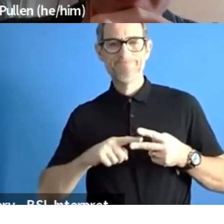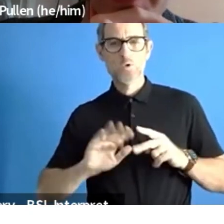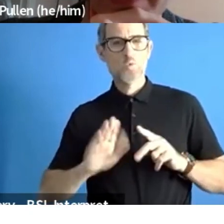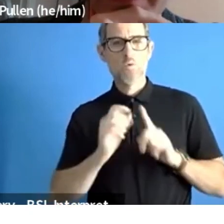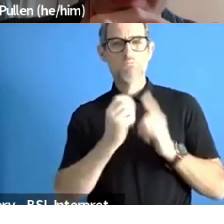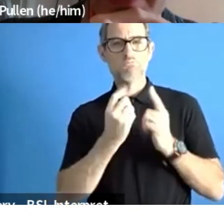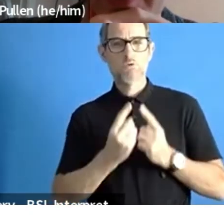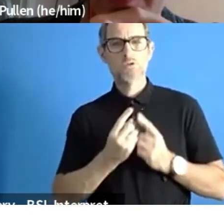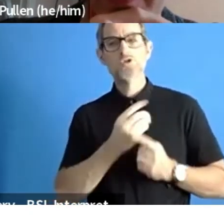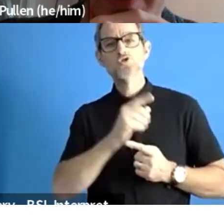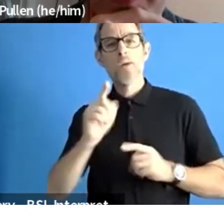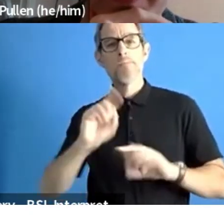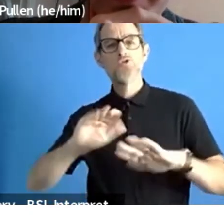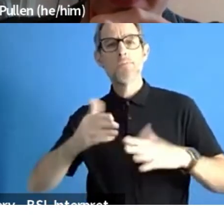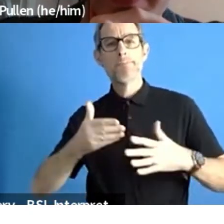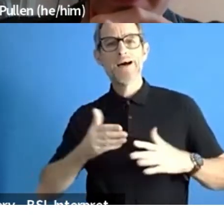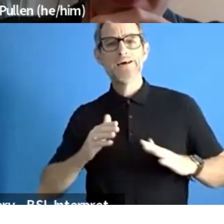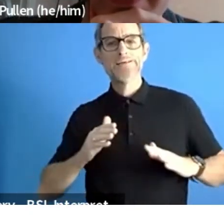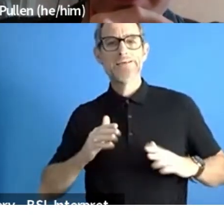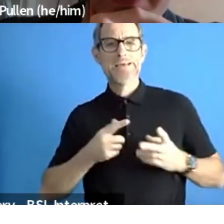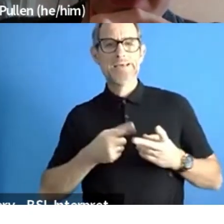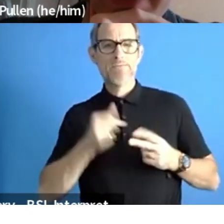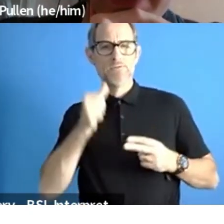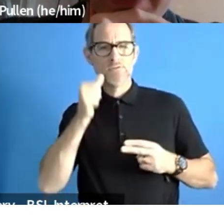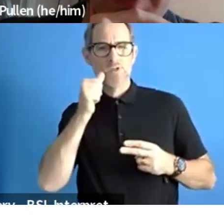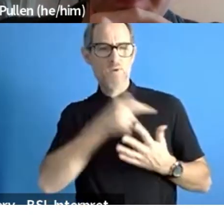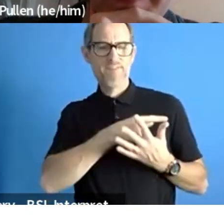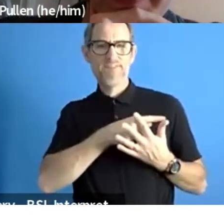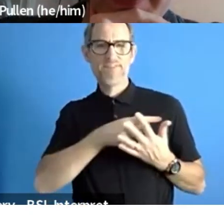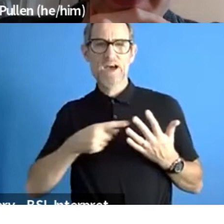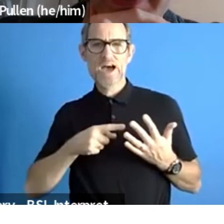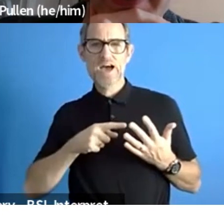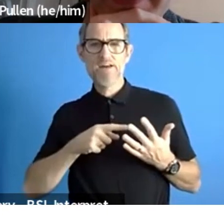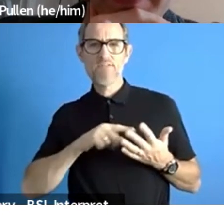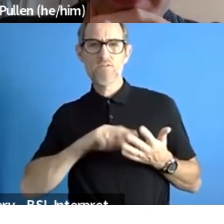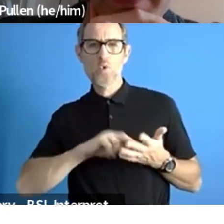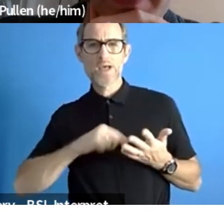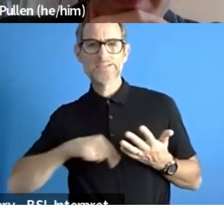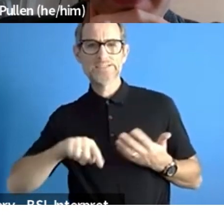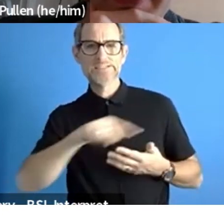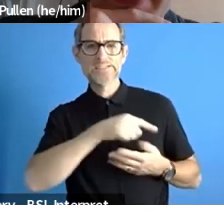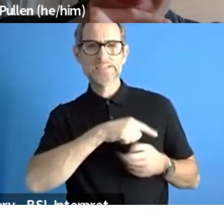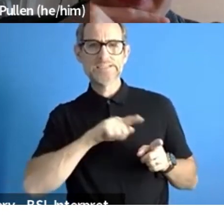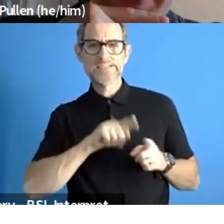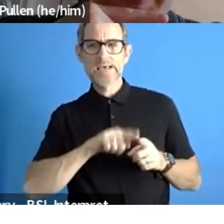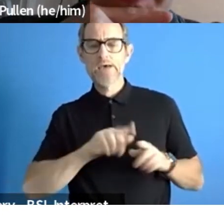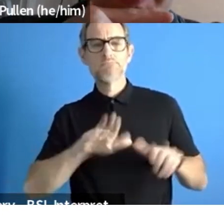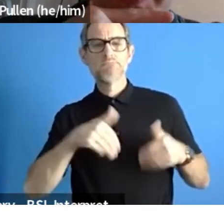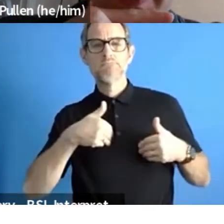to do it if they know they're one of, say, five. I think other times as